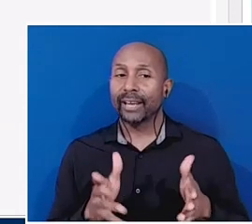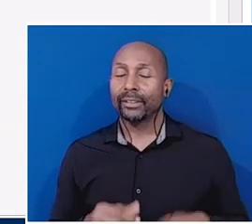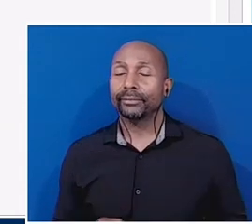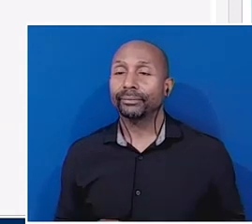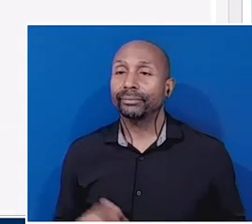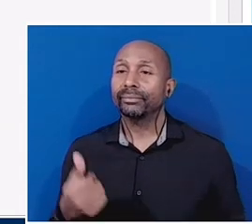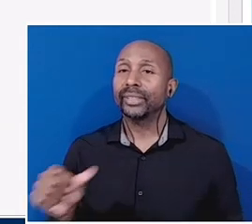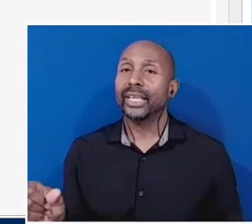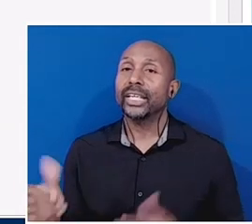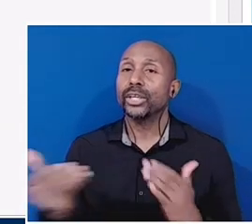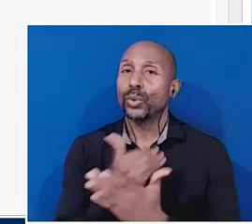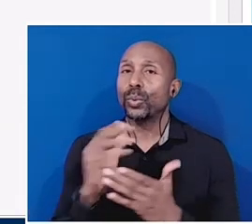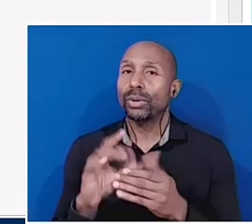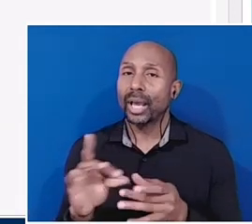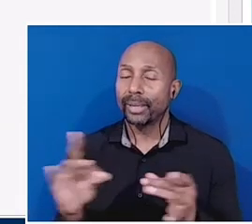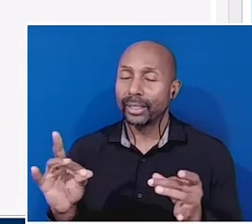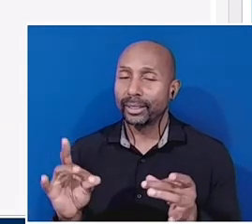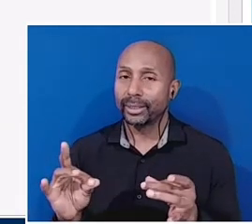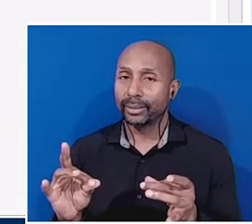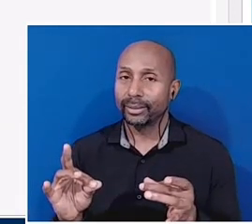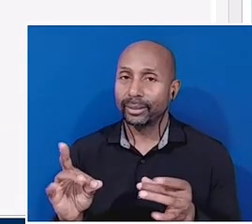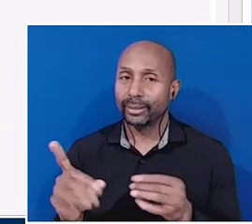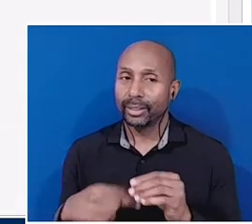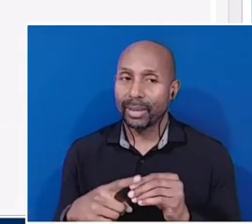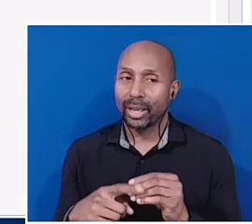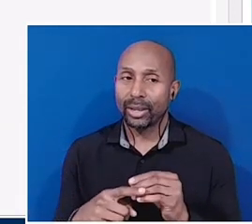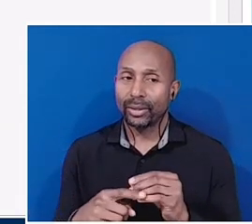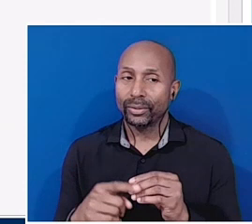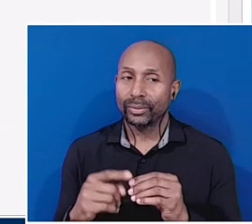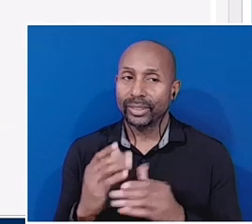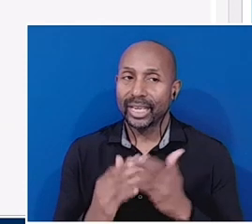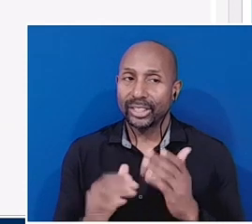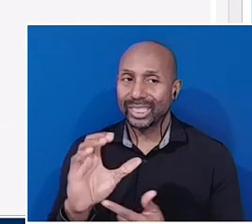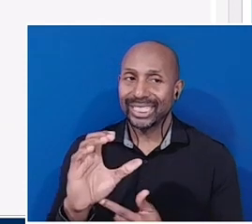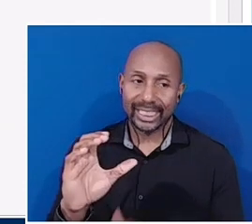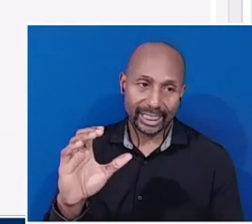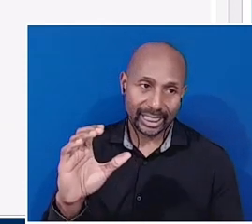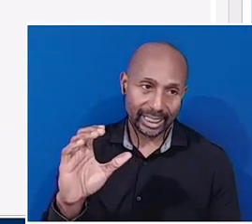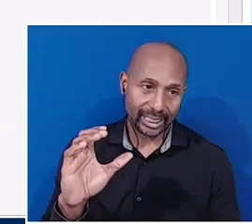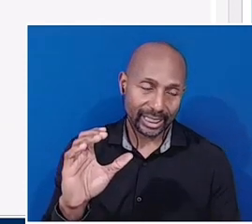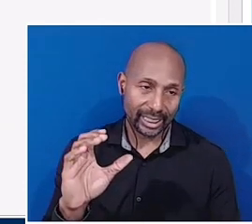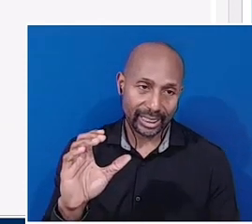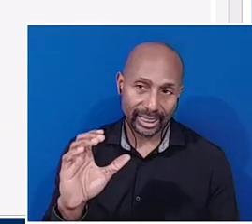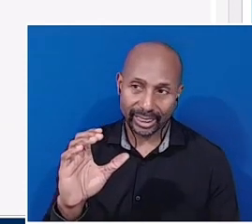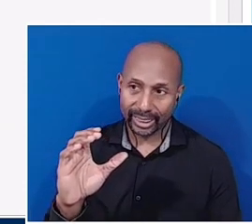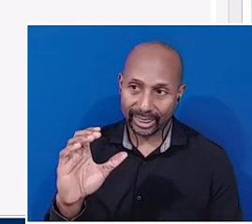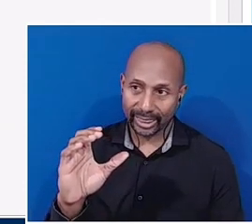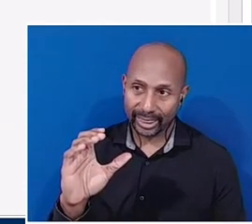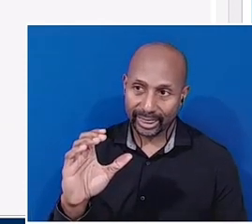comments about section (c)? Okay, Magin.